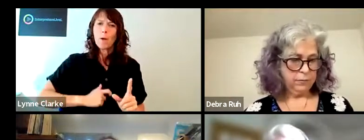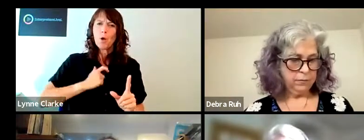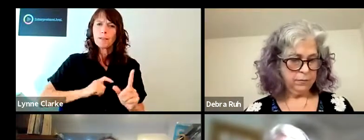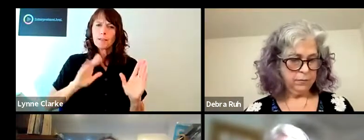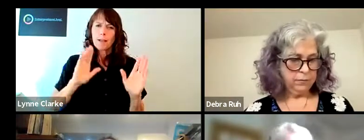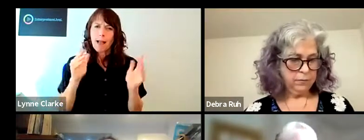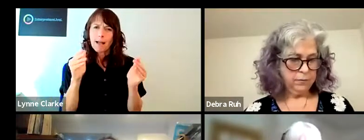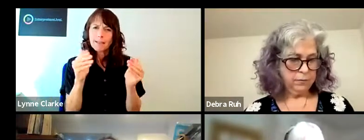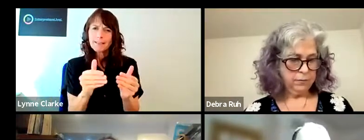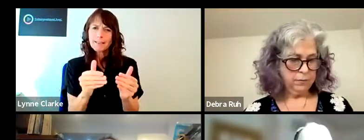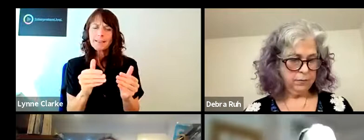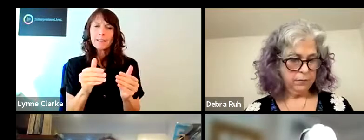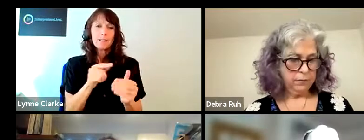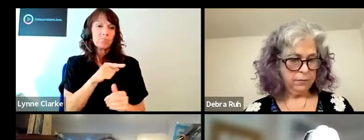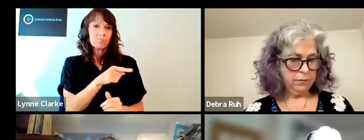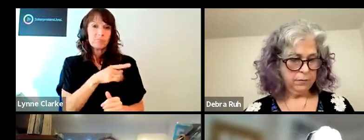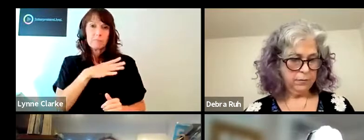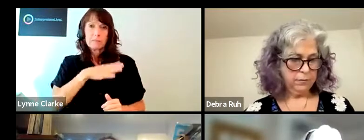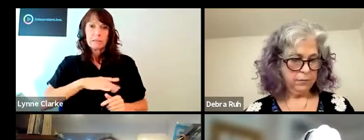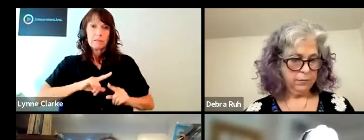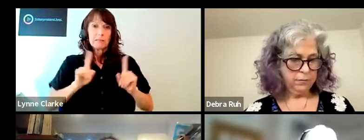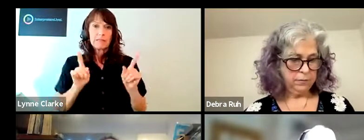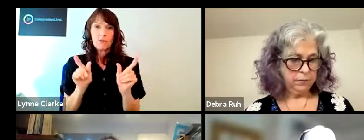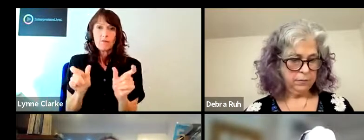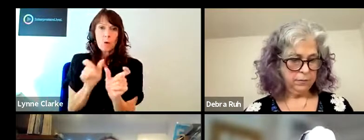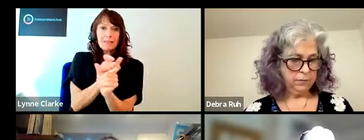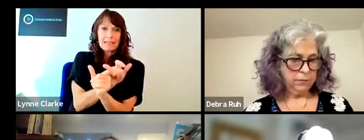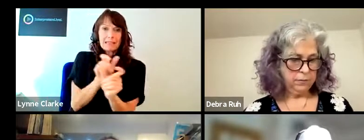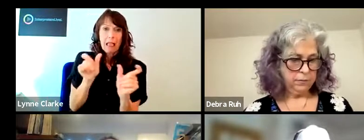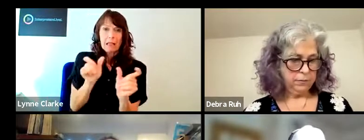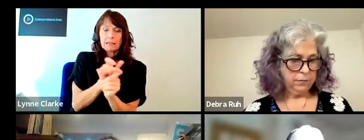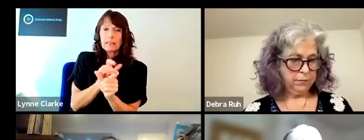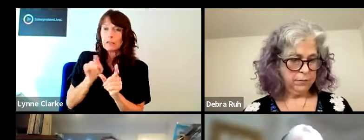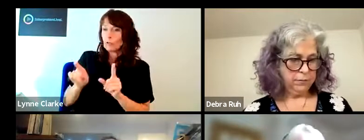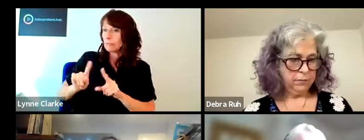very different from the needs of people who are dyslexic. So let's try and find ways to